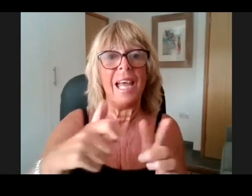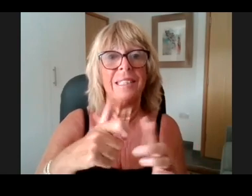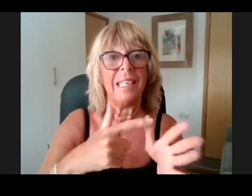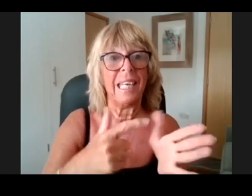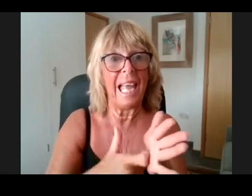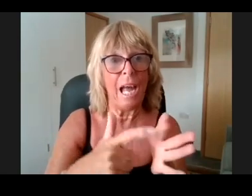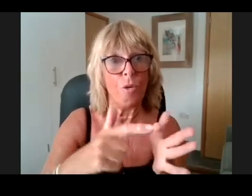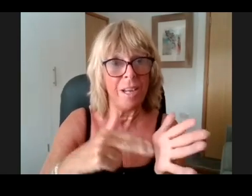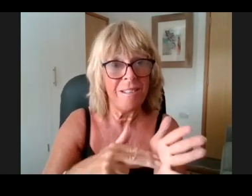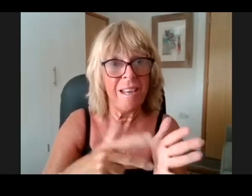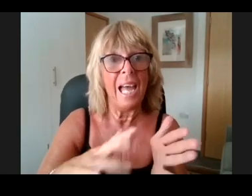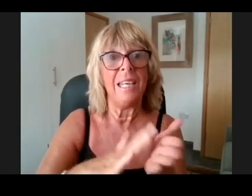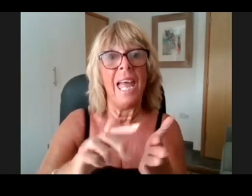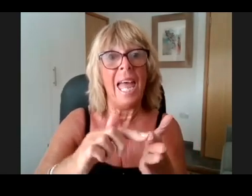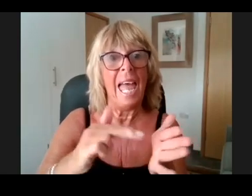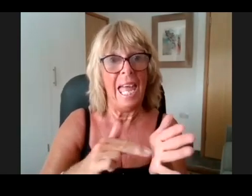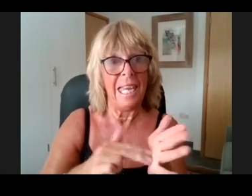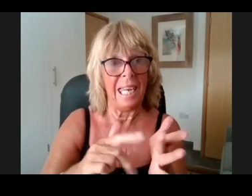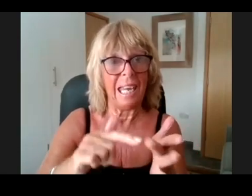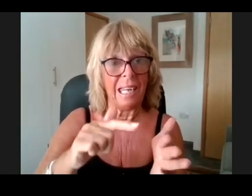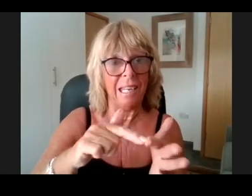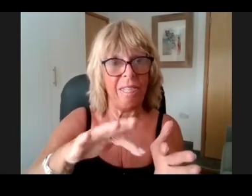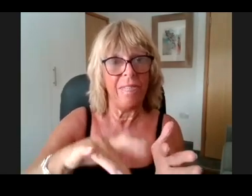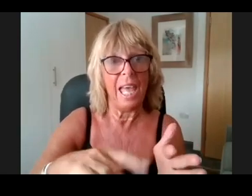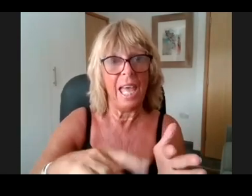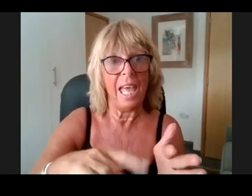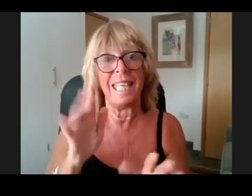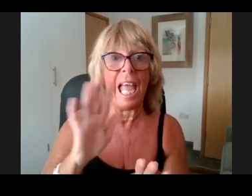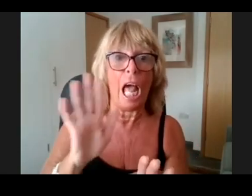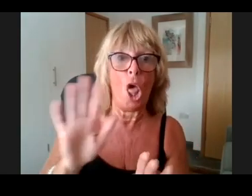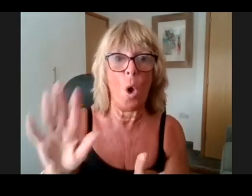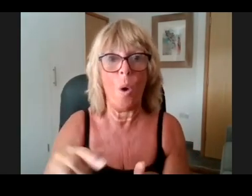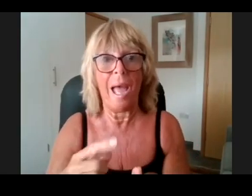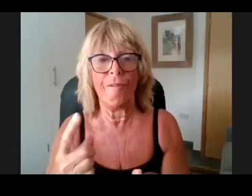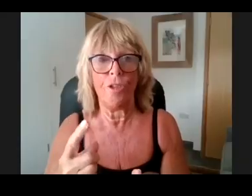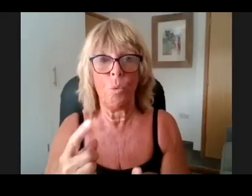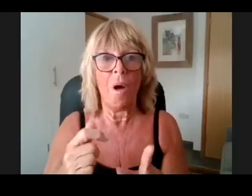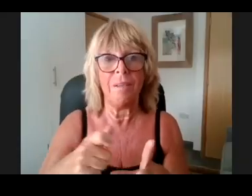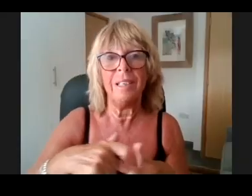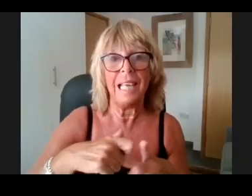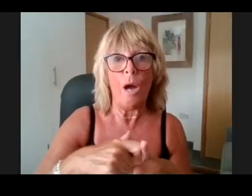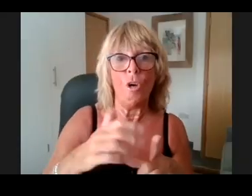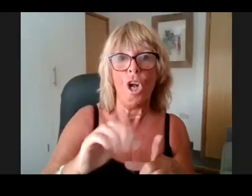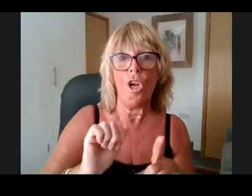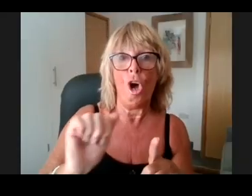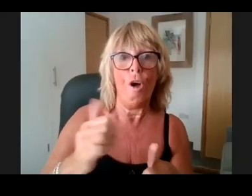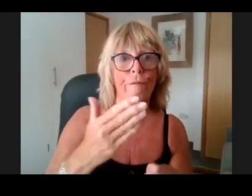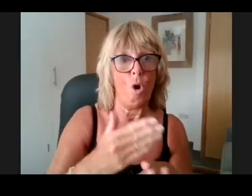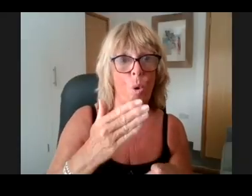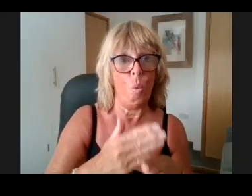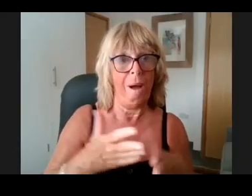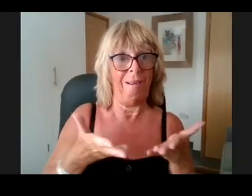meet and greet everybody and Karen exhibited a lot of her work in the second um in the second